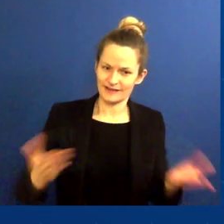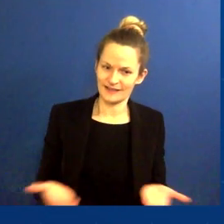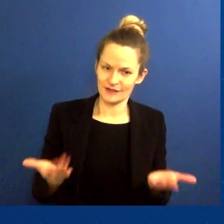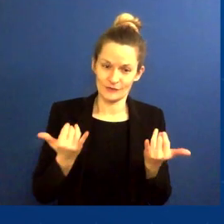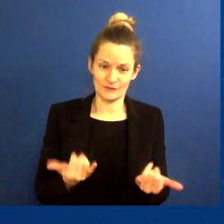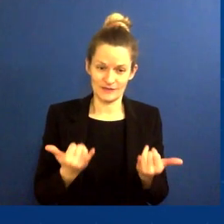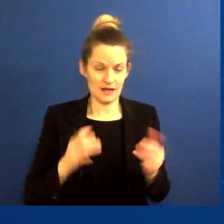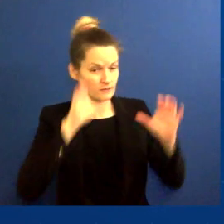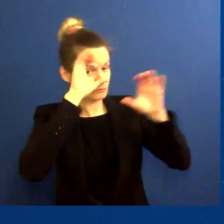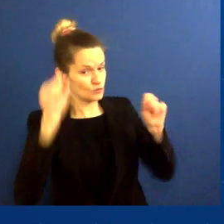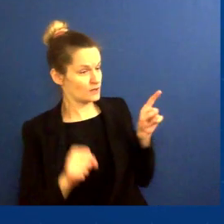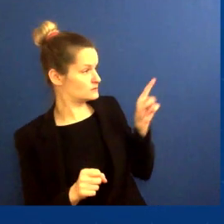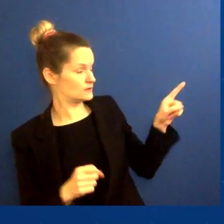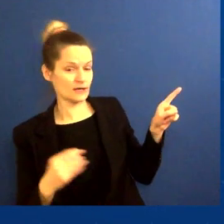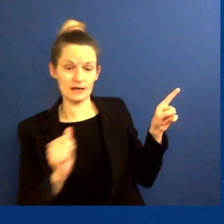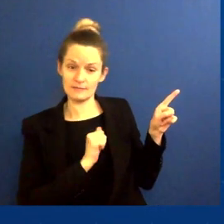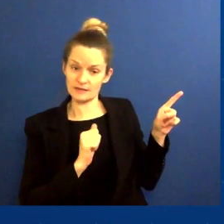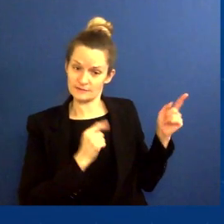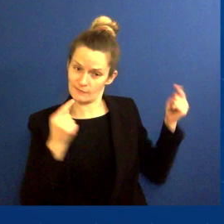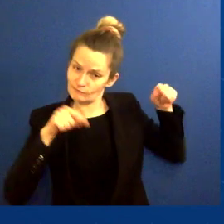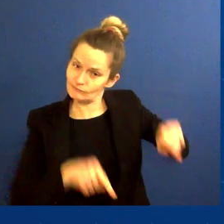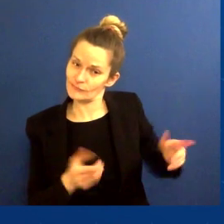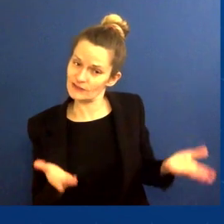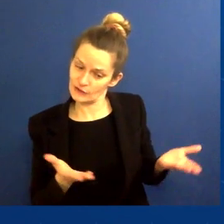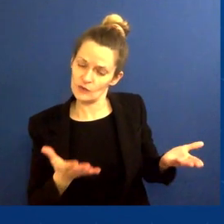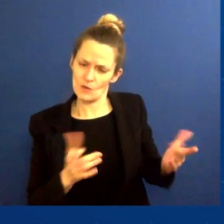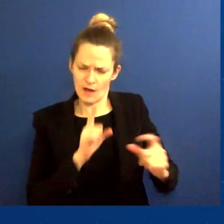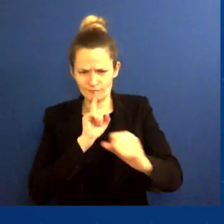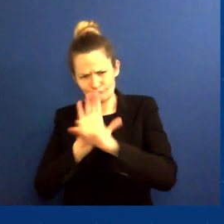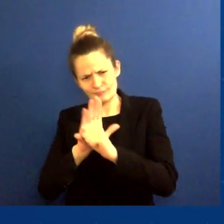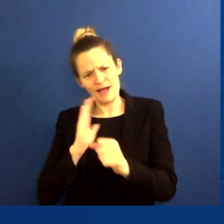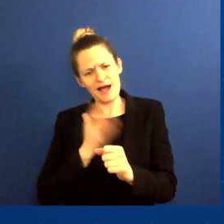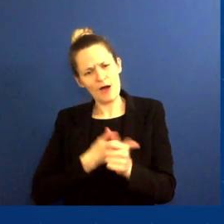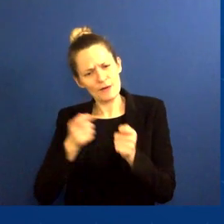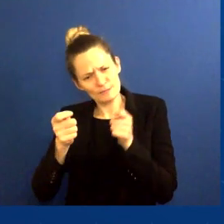will do everything we can to build a better future.